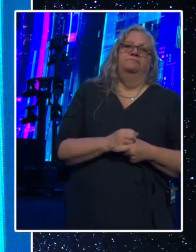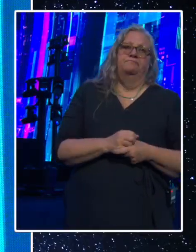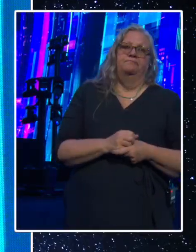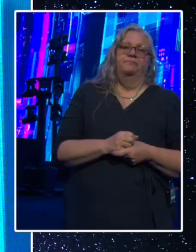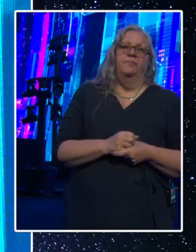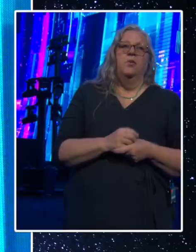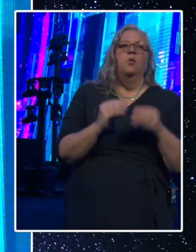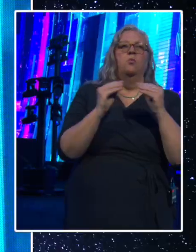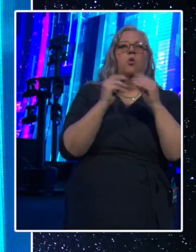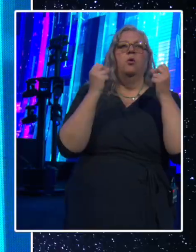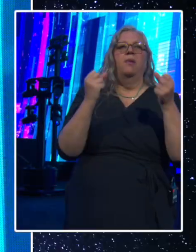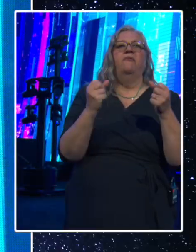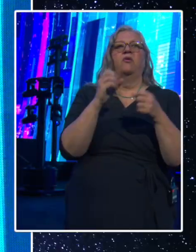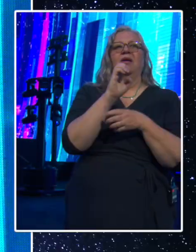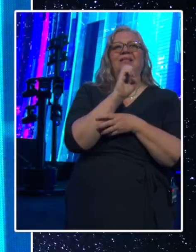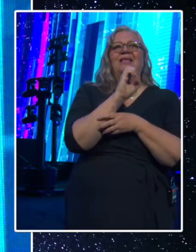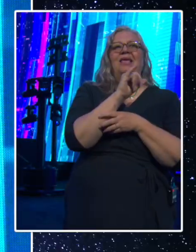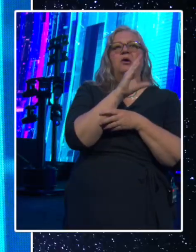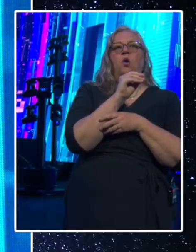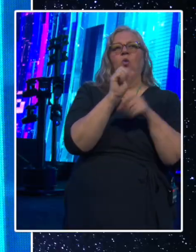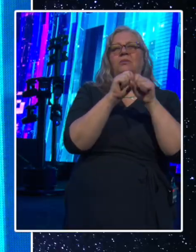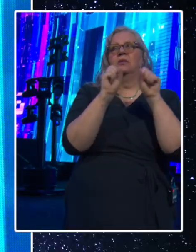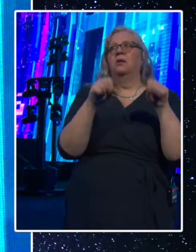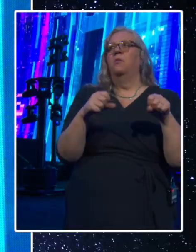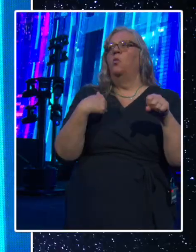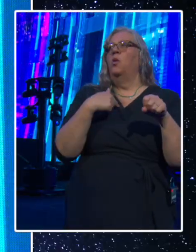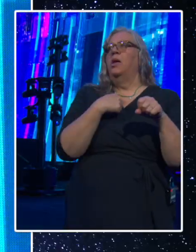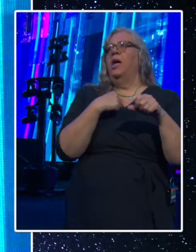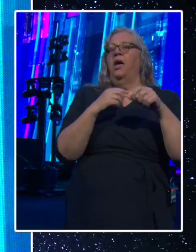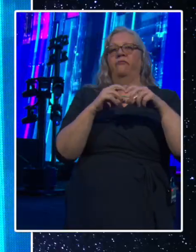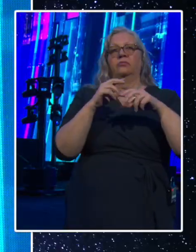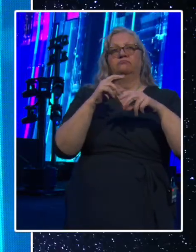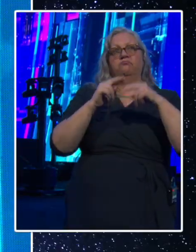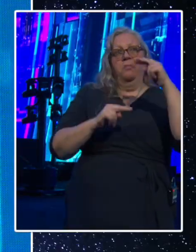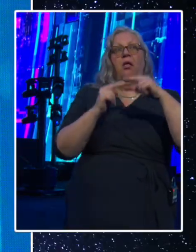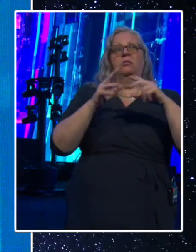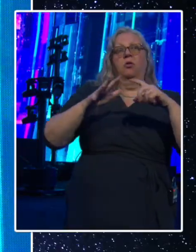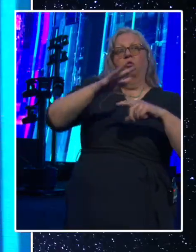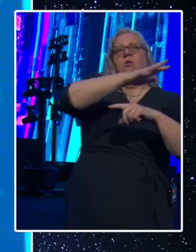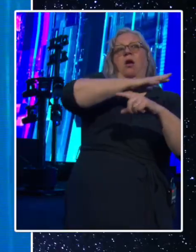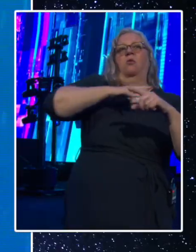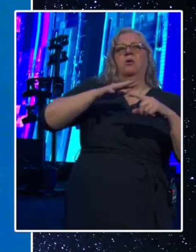What makes it even more powerful is the ecosystem we have built around it.